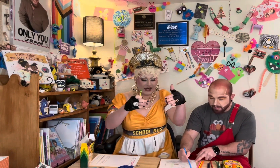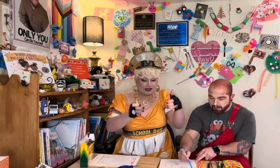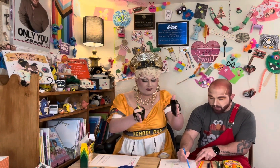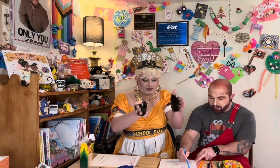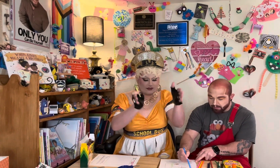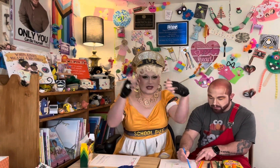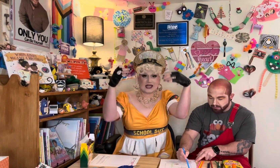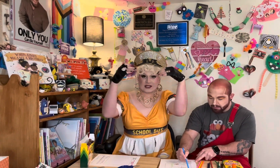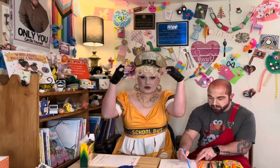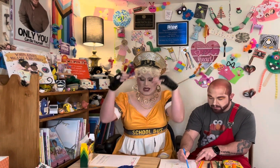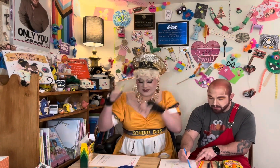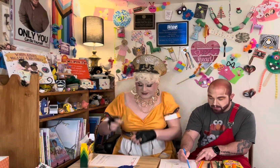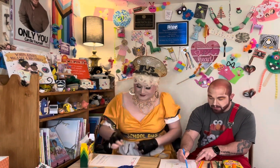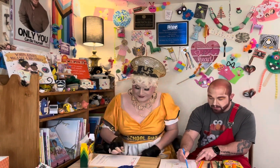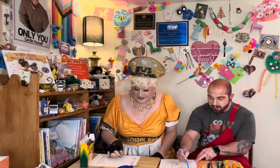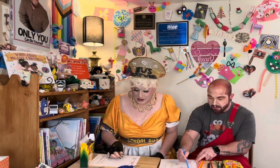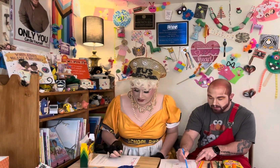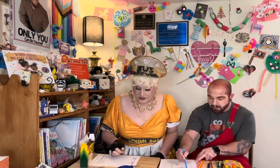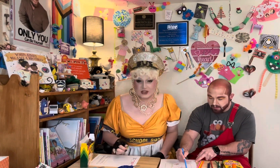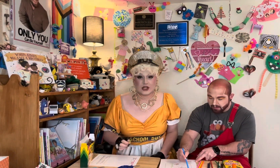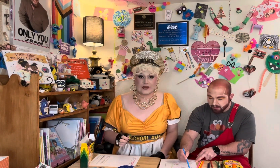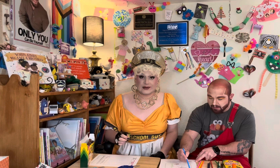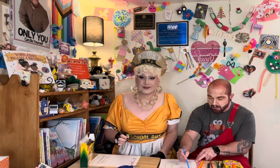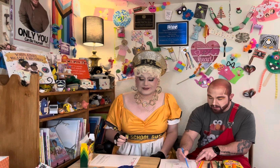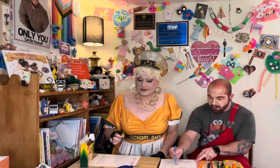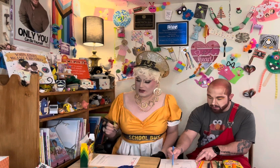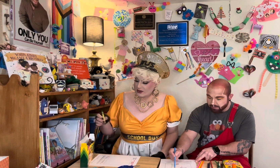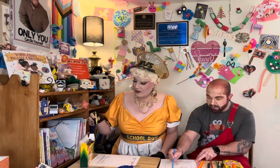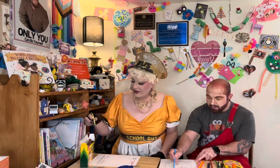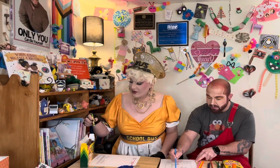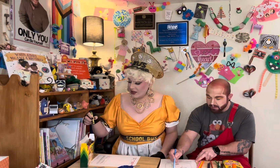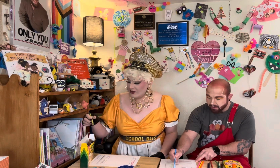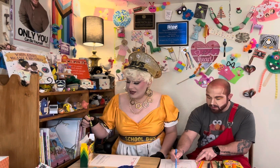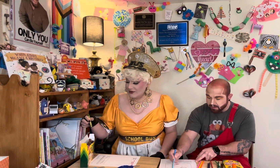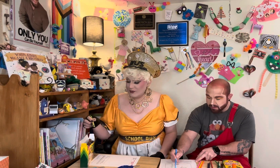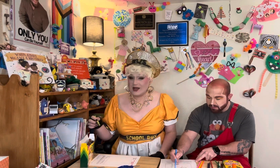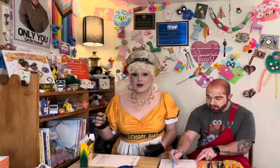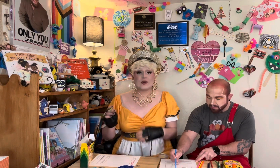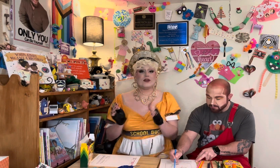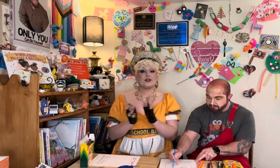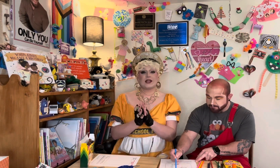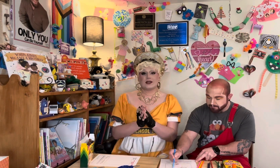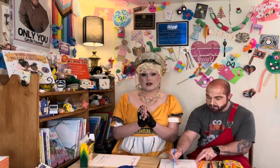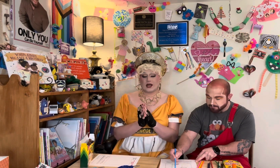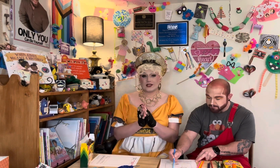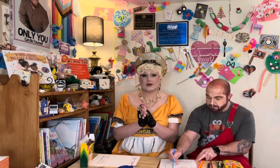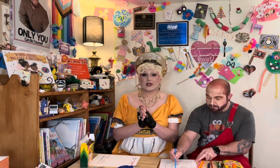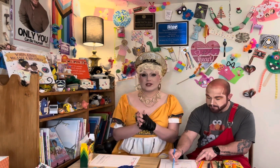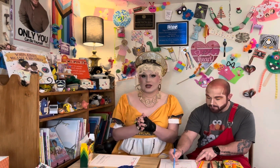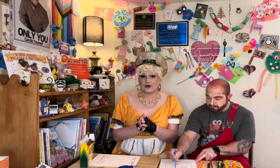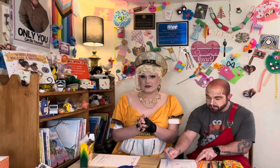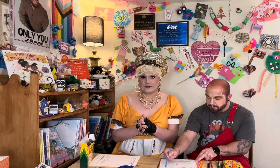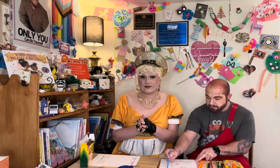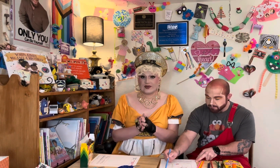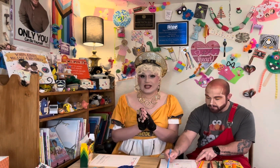like, it gets cropped. So, just know that. If you color... we usually don't condone fitting